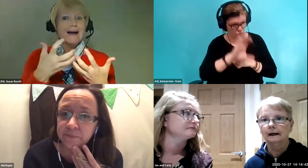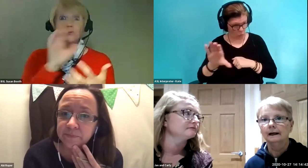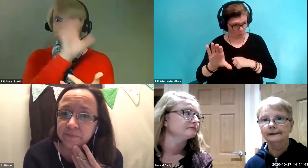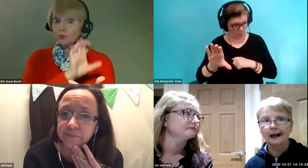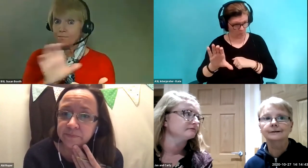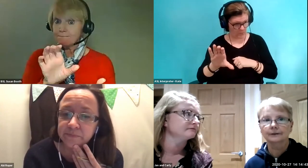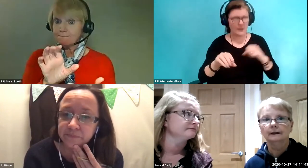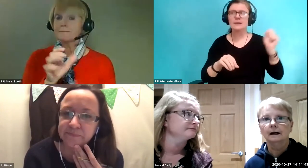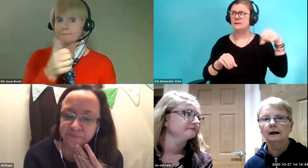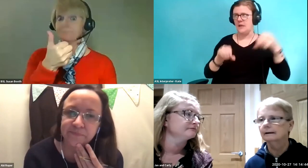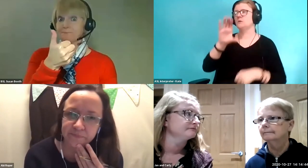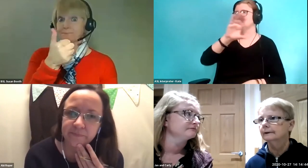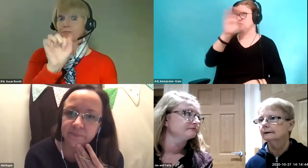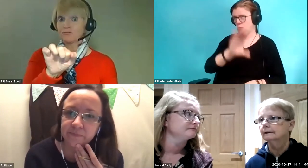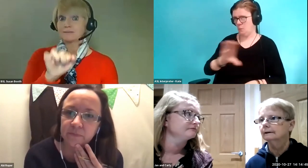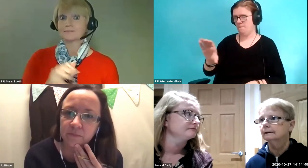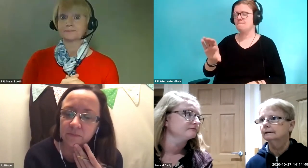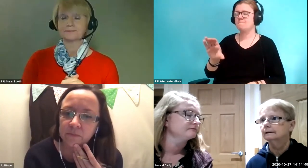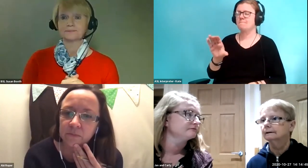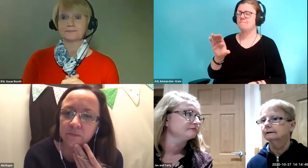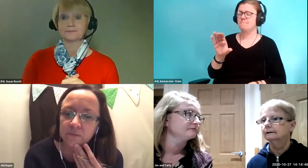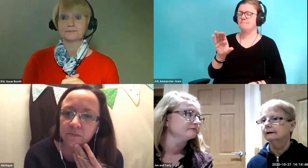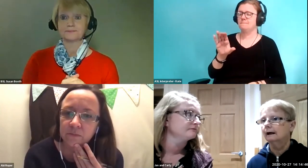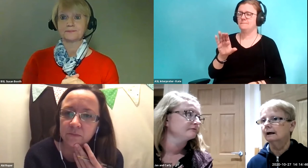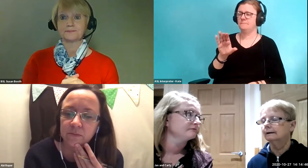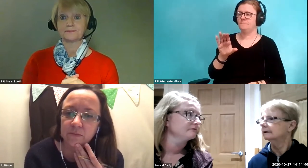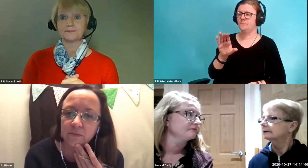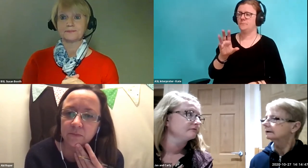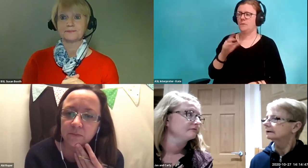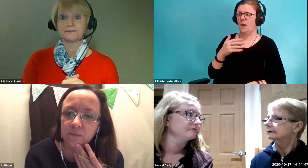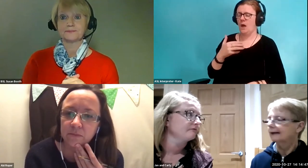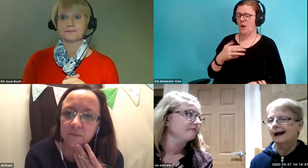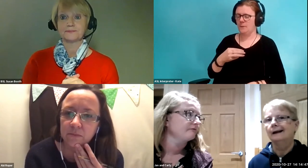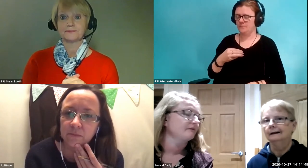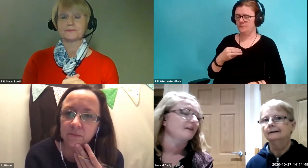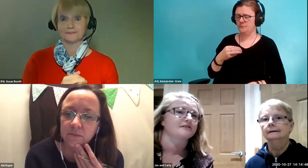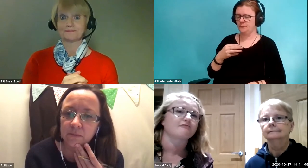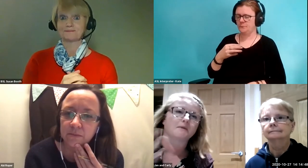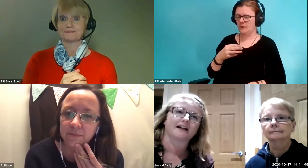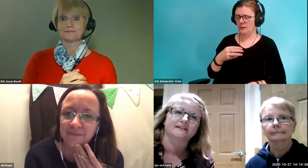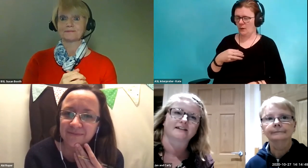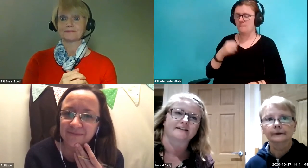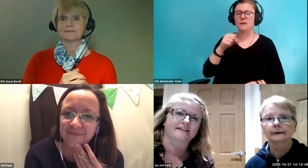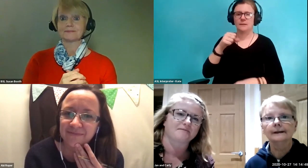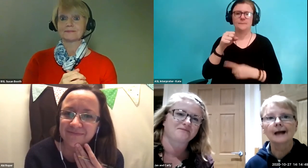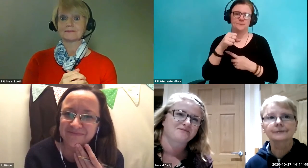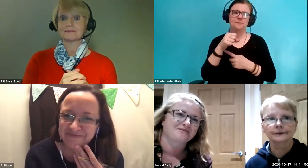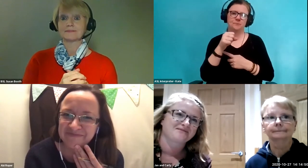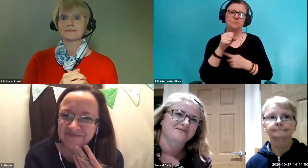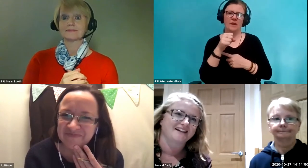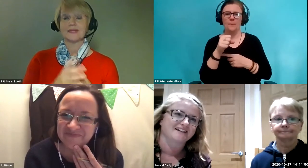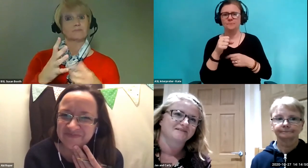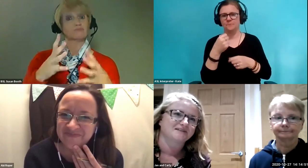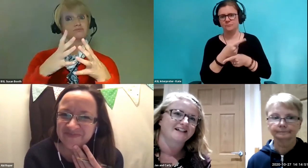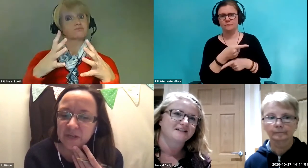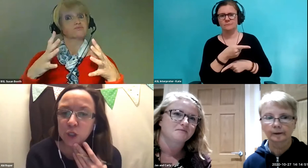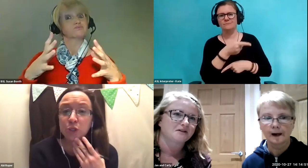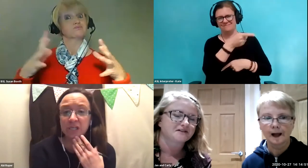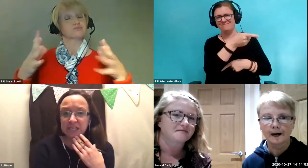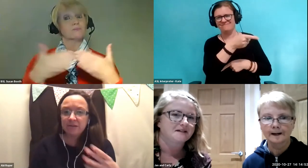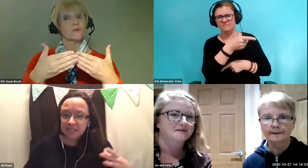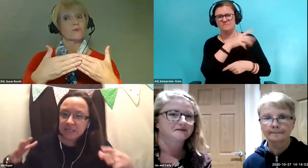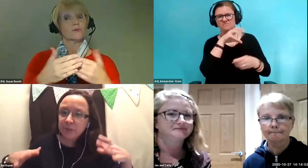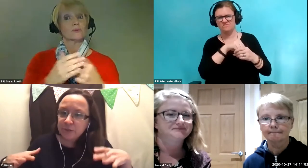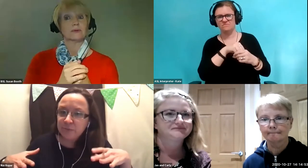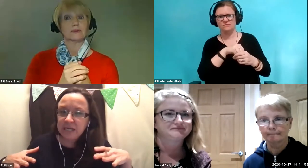uh yes um um yeah it's growing it's yes yeah usually those things used to be